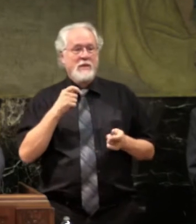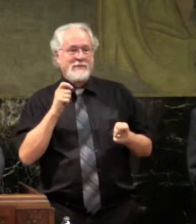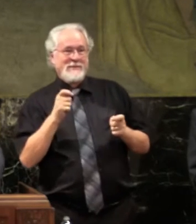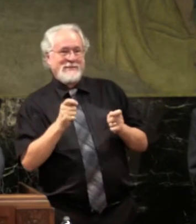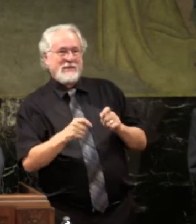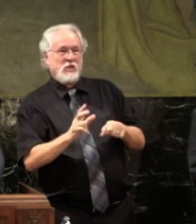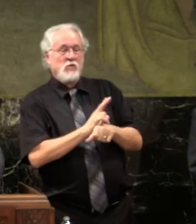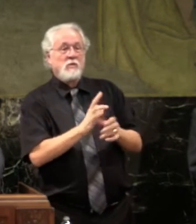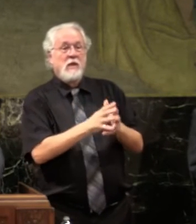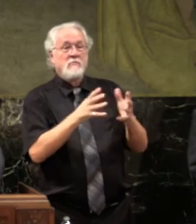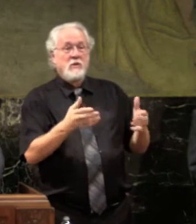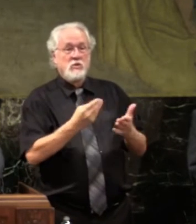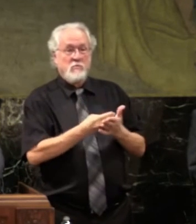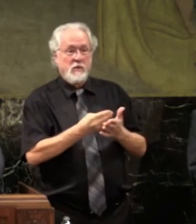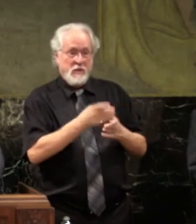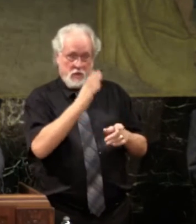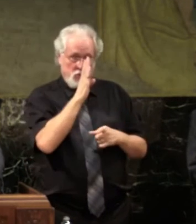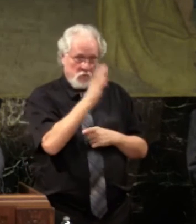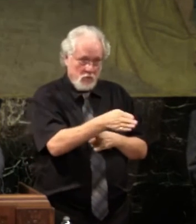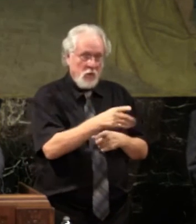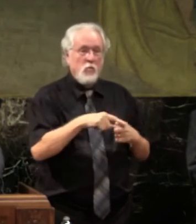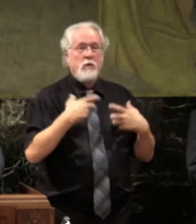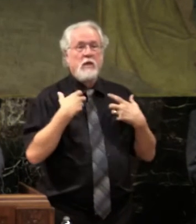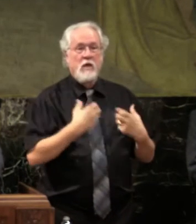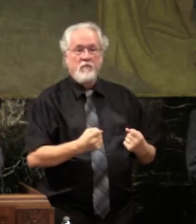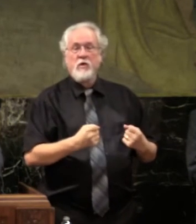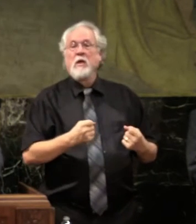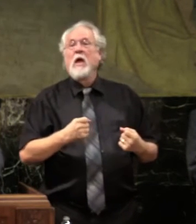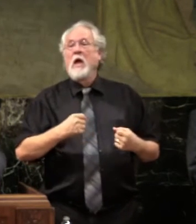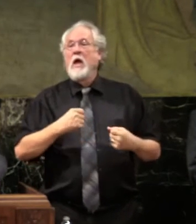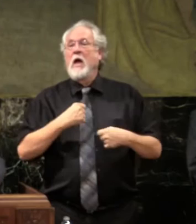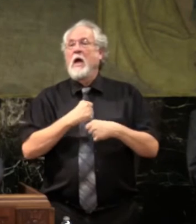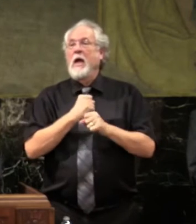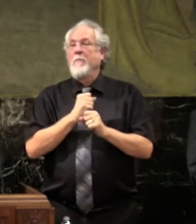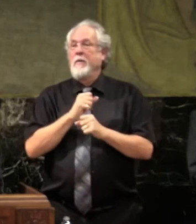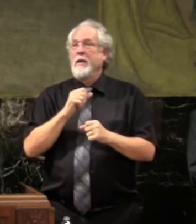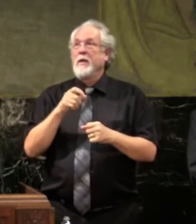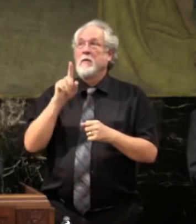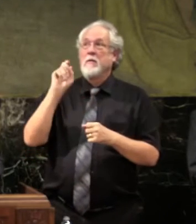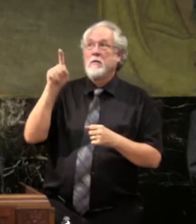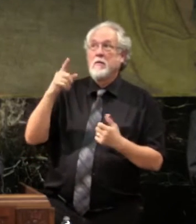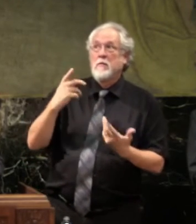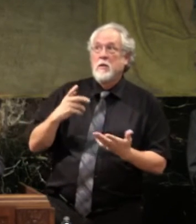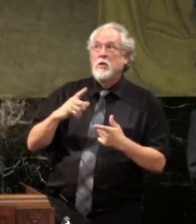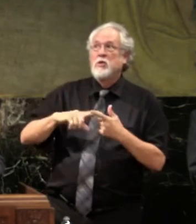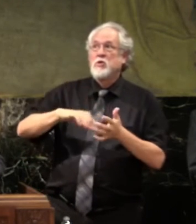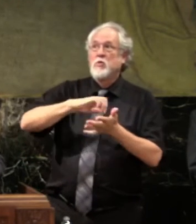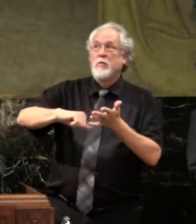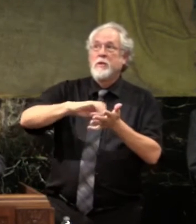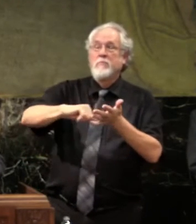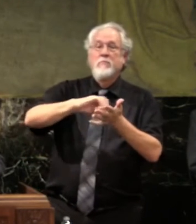in the actual recovery and I had made that request of the federal government to remove needless burdensome time